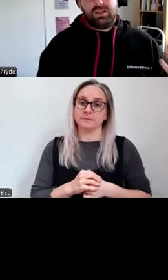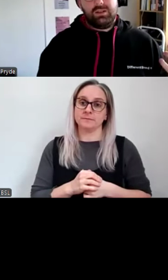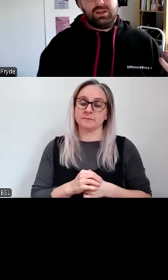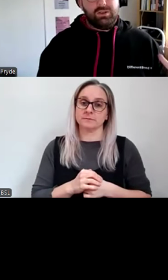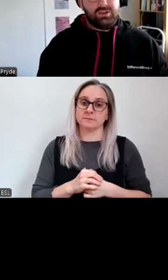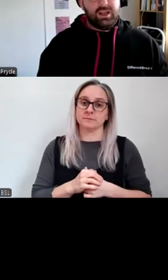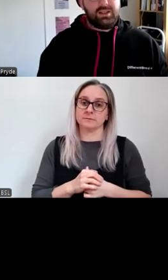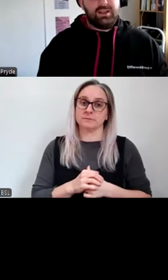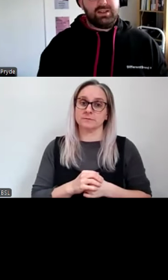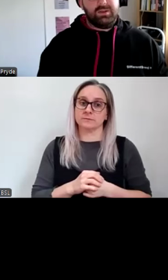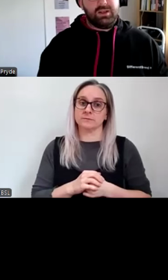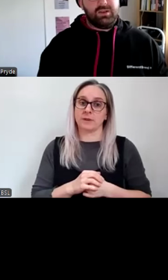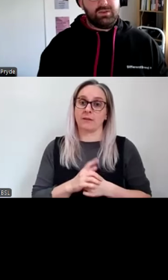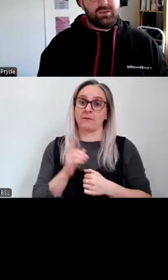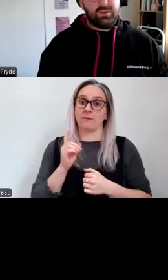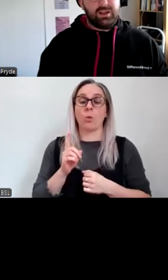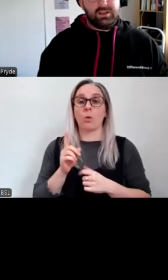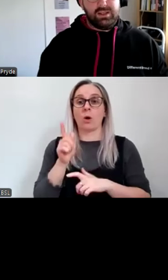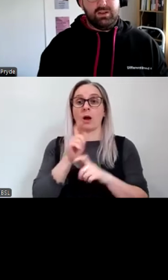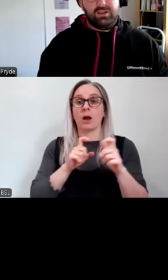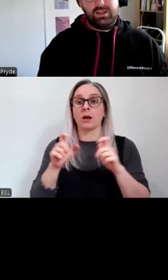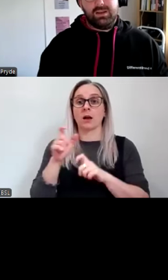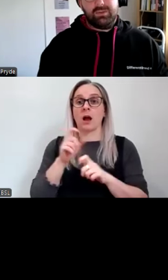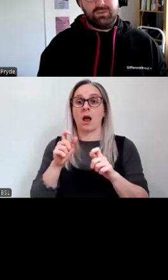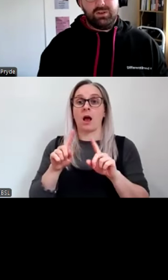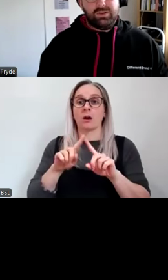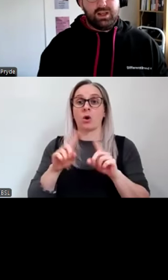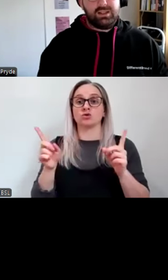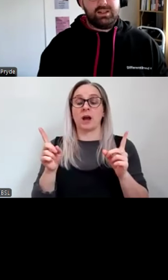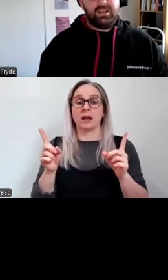When we take a look at contrast, this is where we can also click to see all of the examples of contrast.